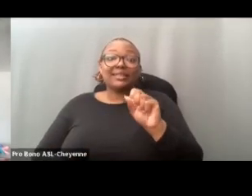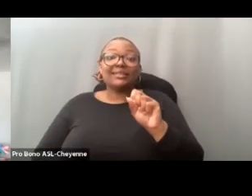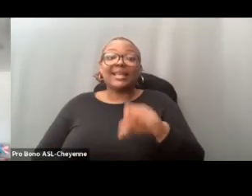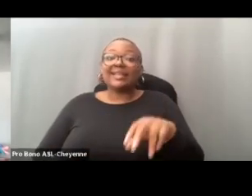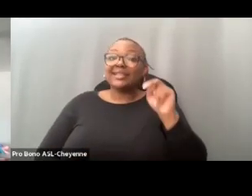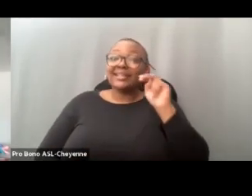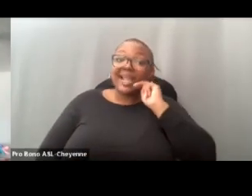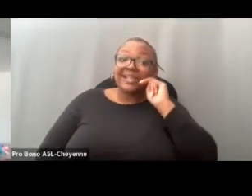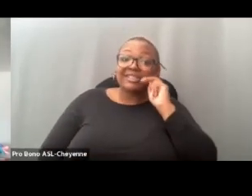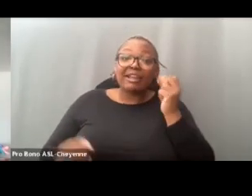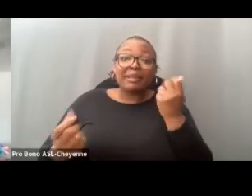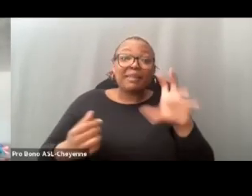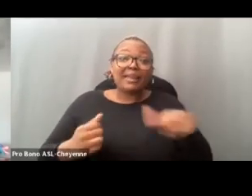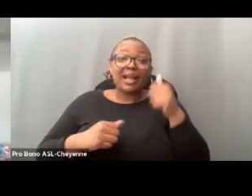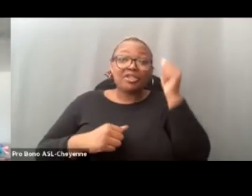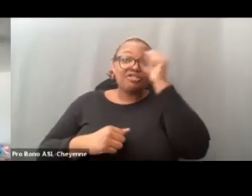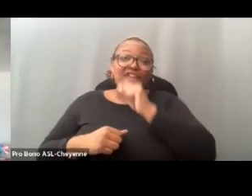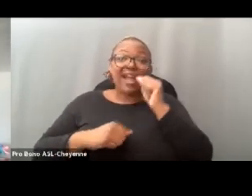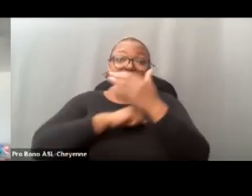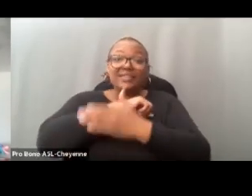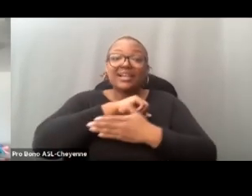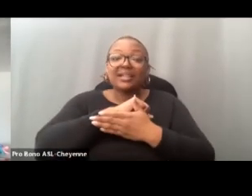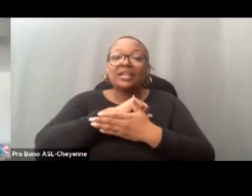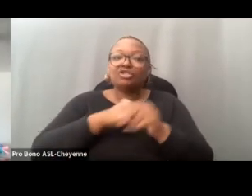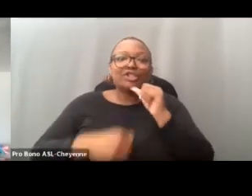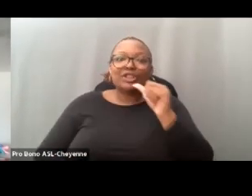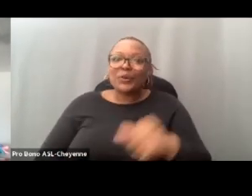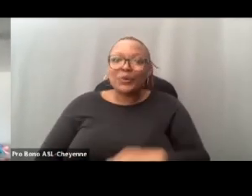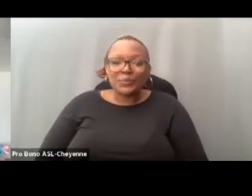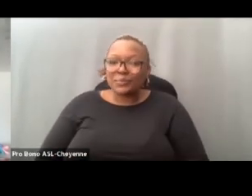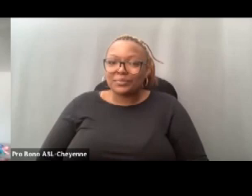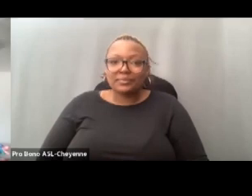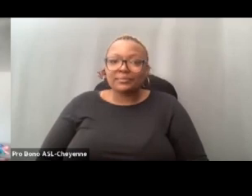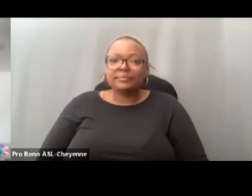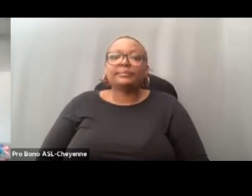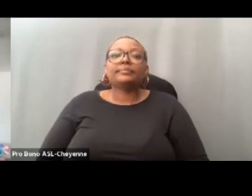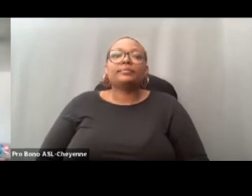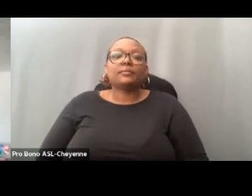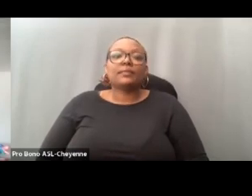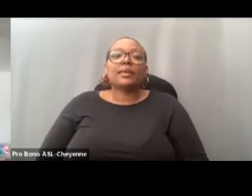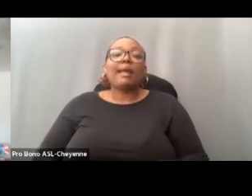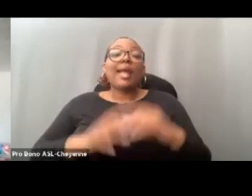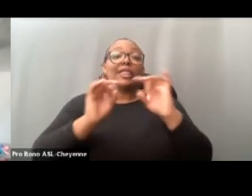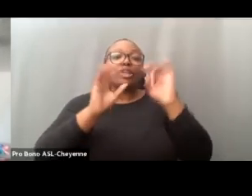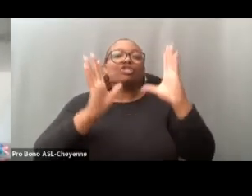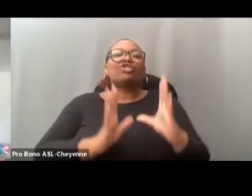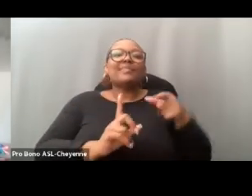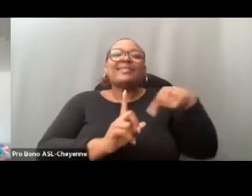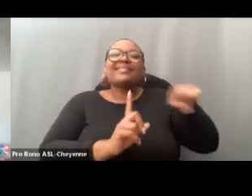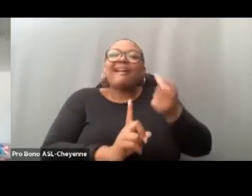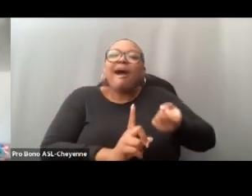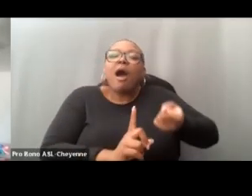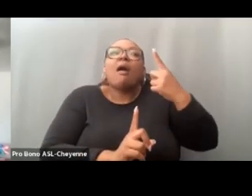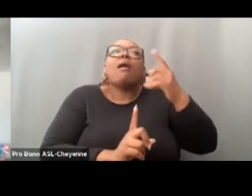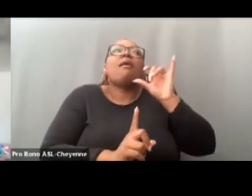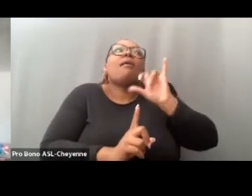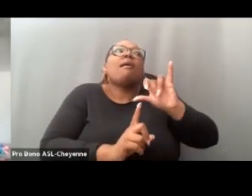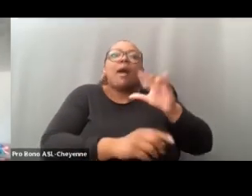maybe many African countries, don't? You know, the extremists understood that music